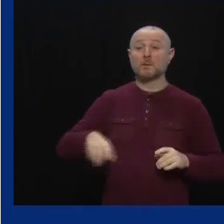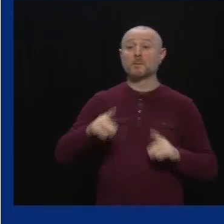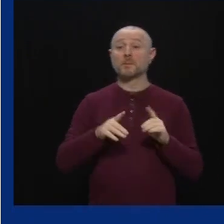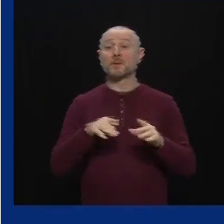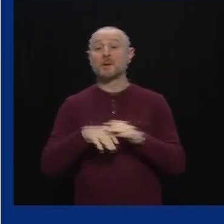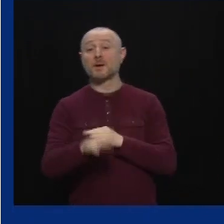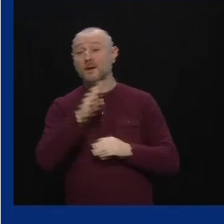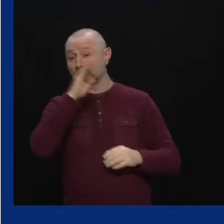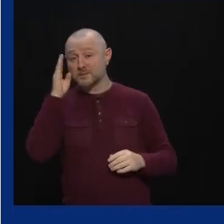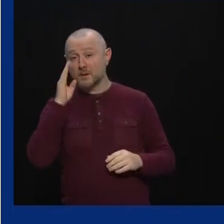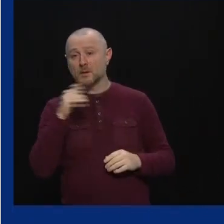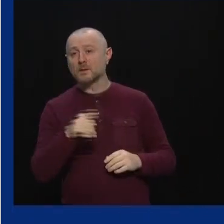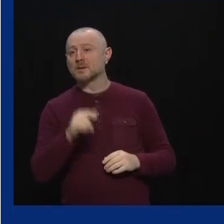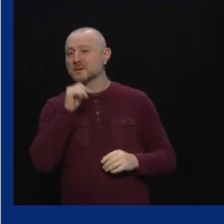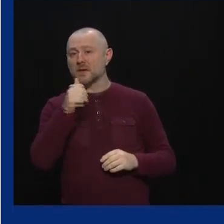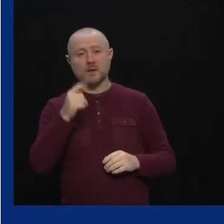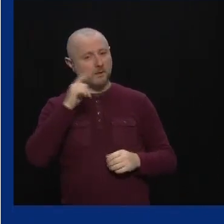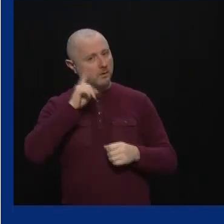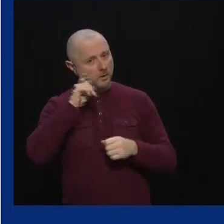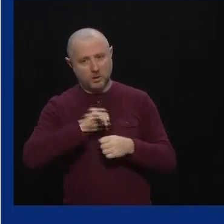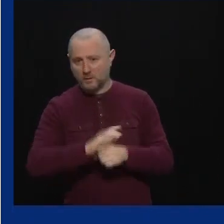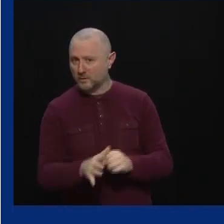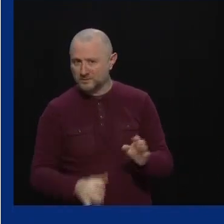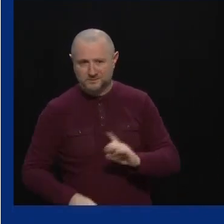WHAT WE FOUND OUT AT LEAST A